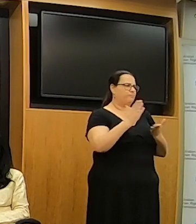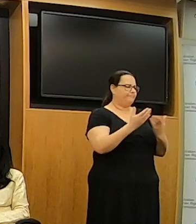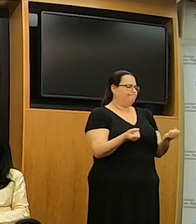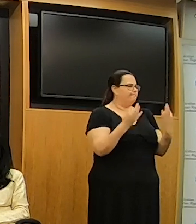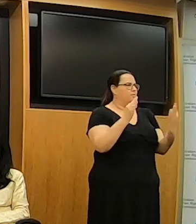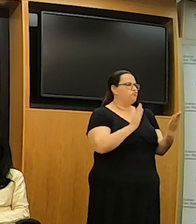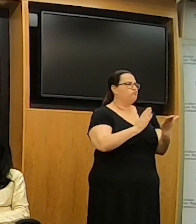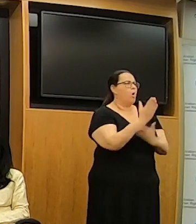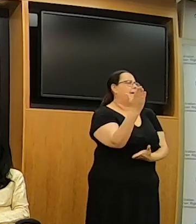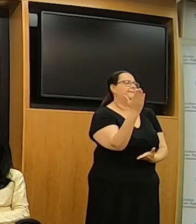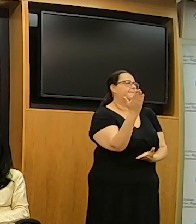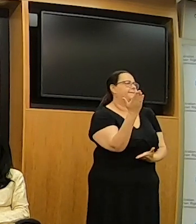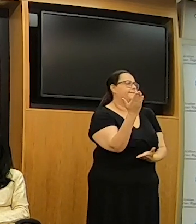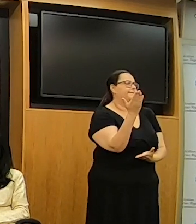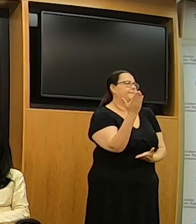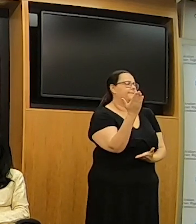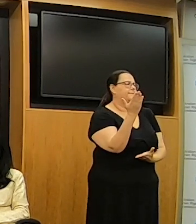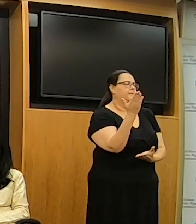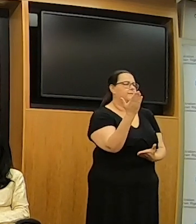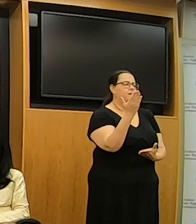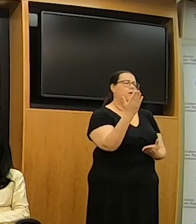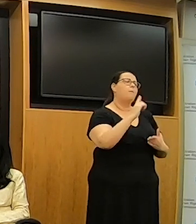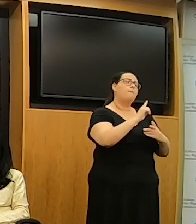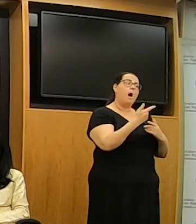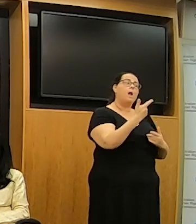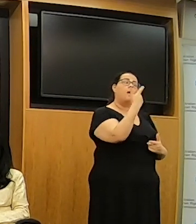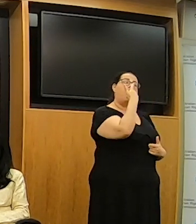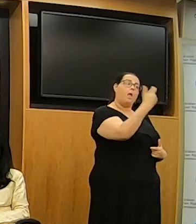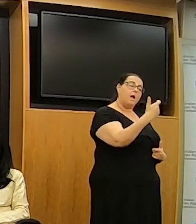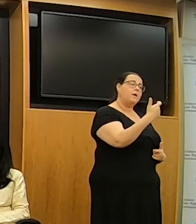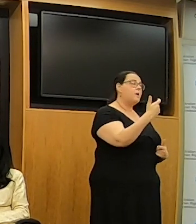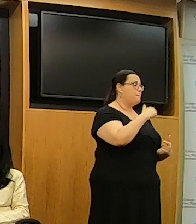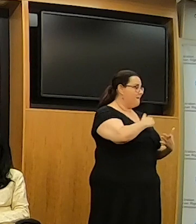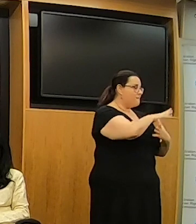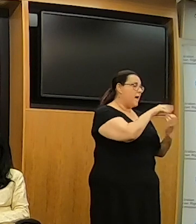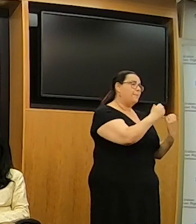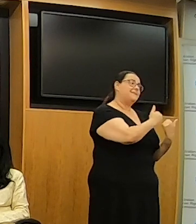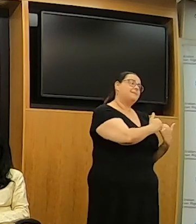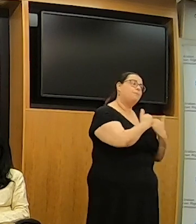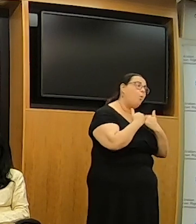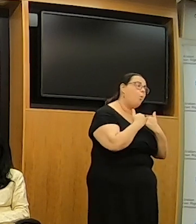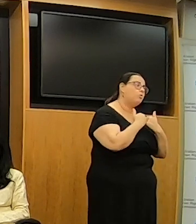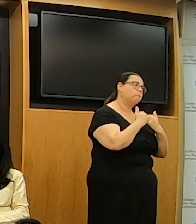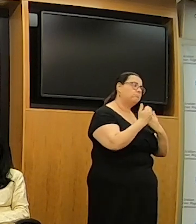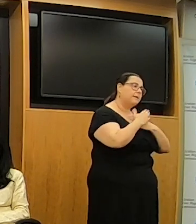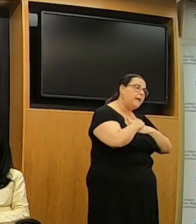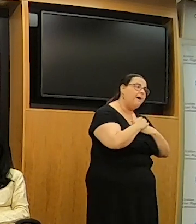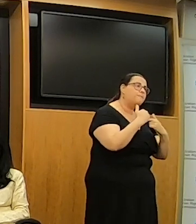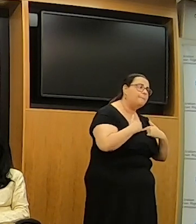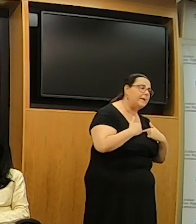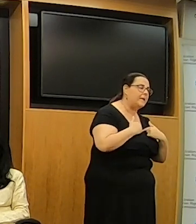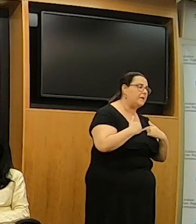I left in affairs important environment. I had a very supportive family, did not make me feel less.